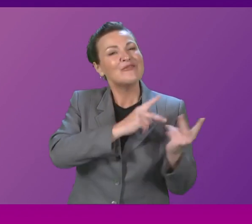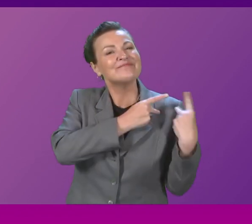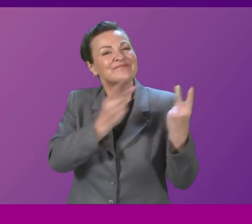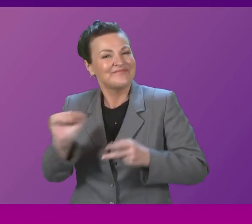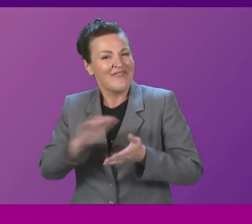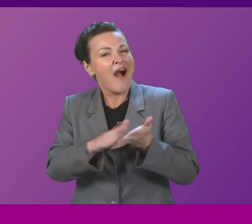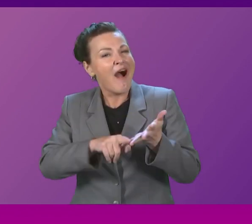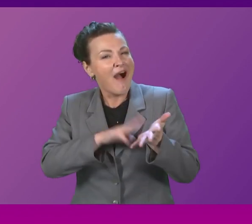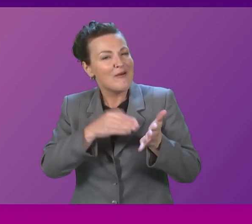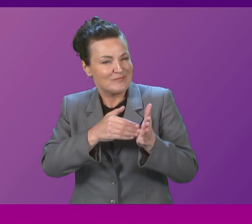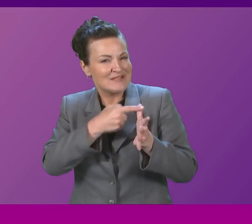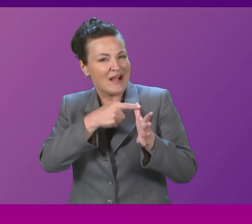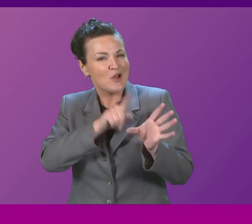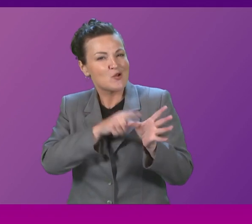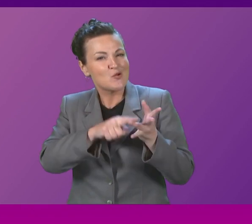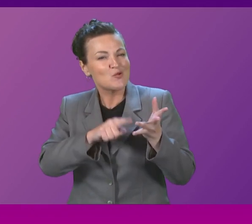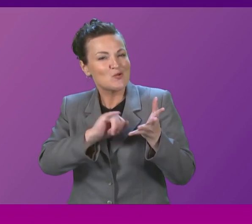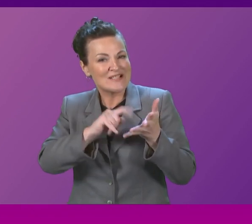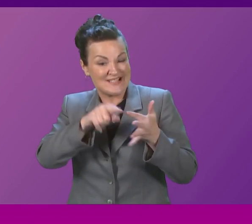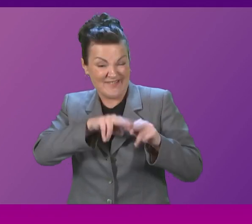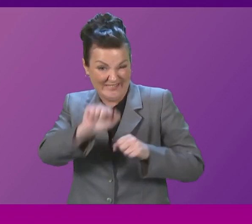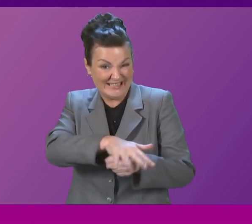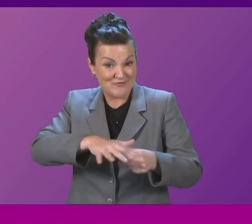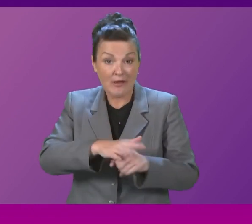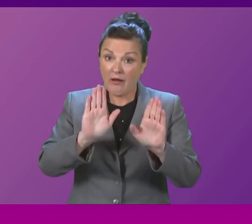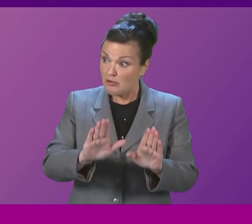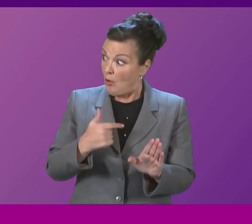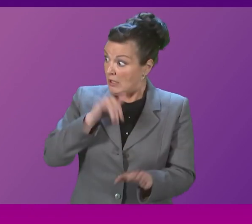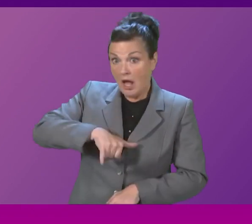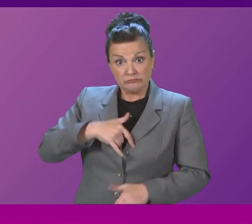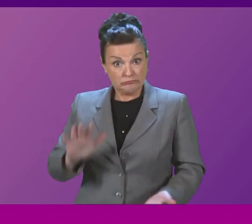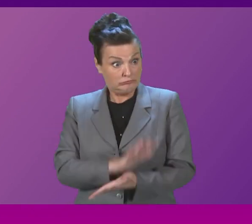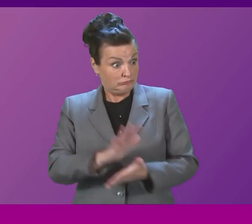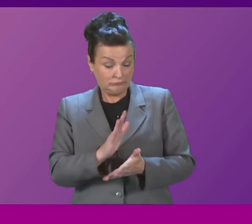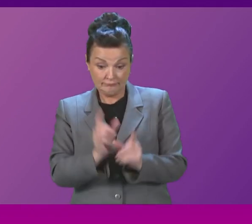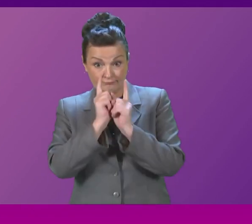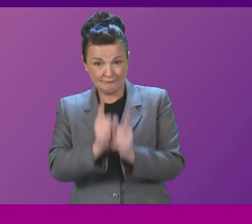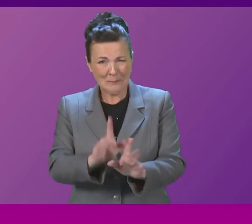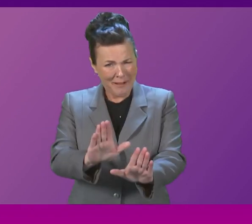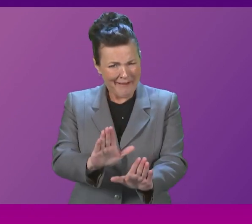However, although I welcome the award of the contract, I am duty-bound to note that the